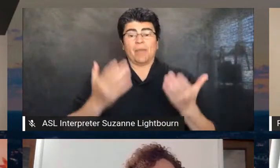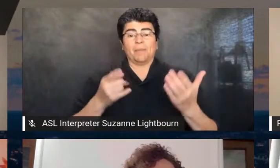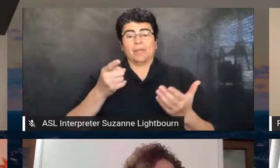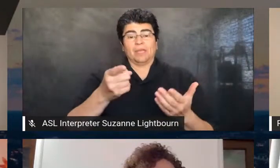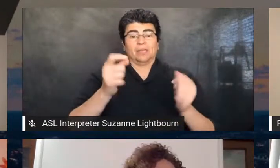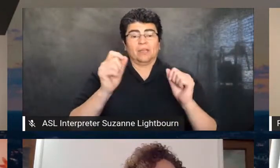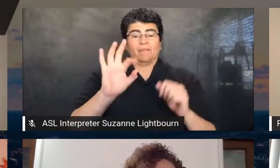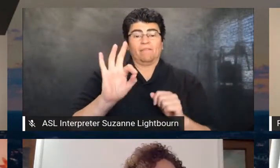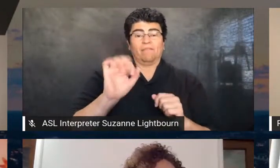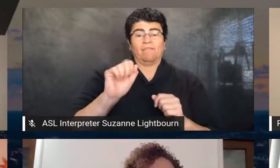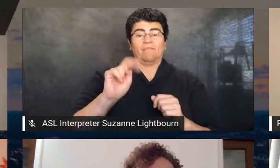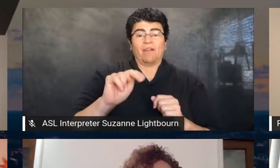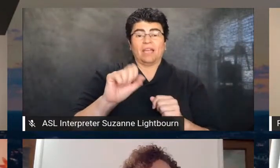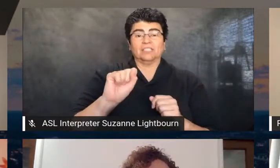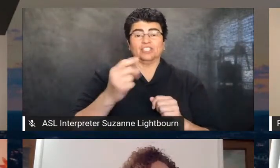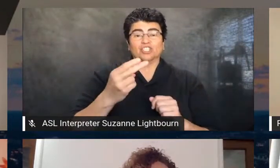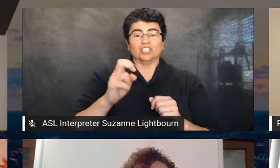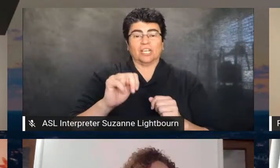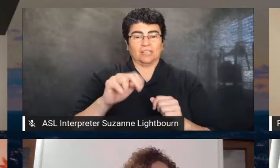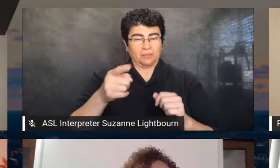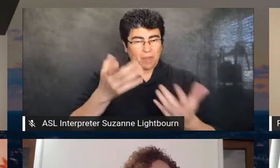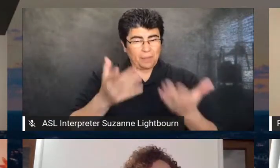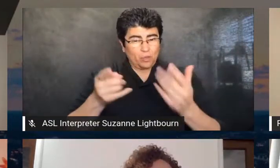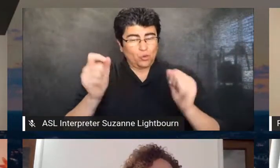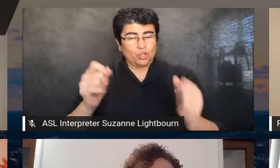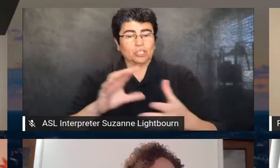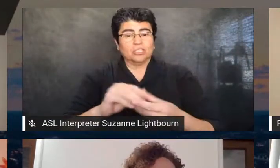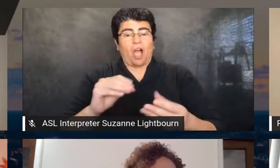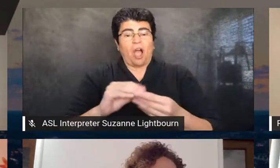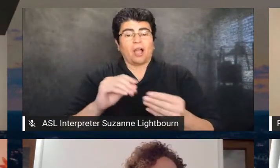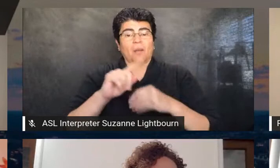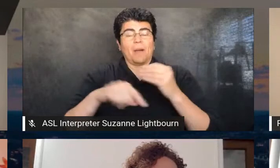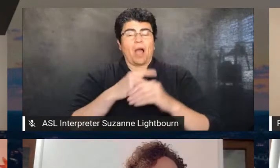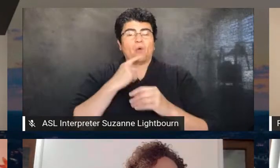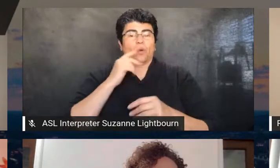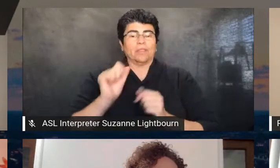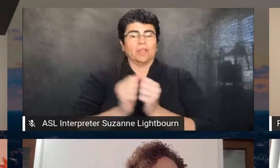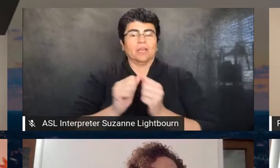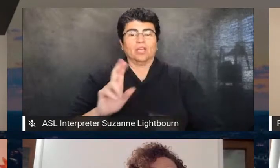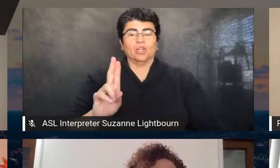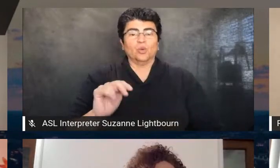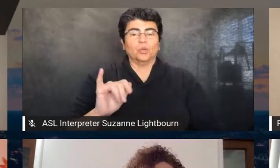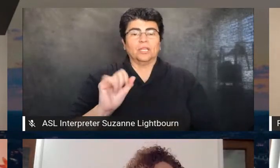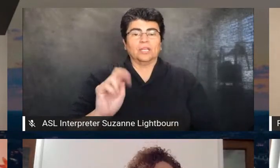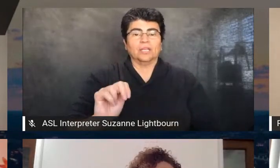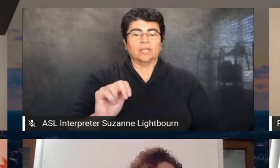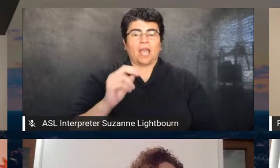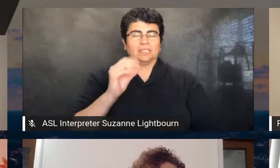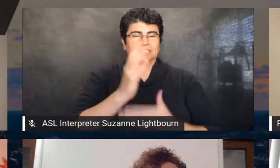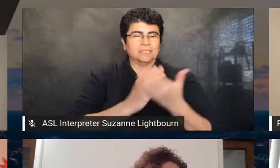about the work that you're doing with the union and some of the things that you are